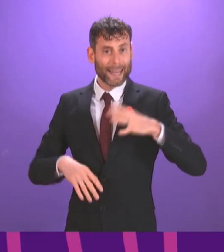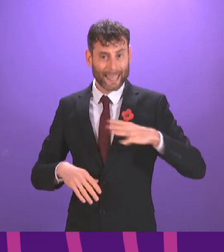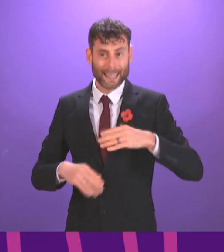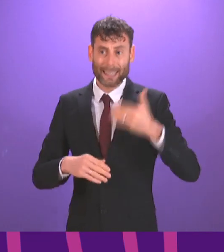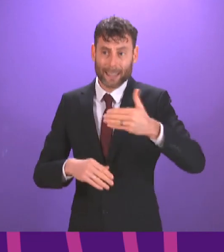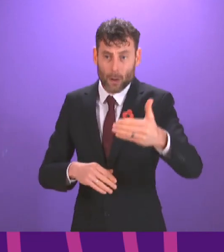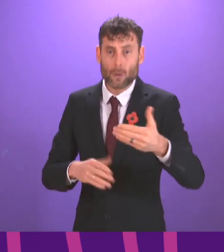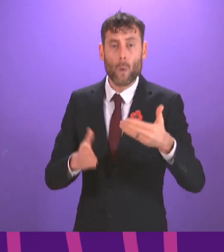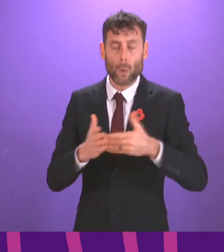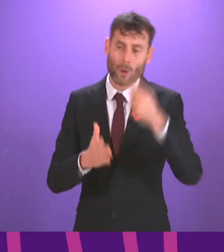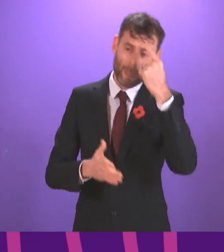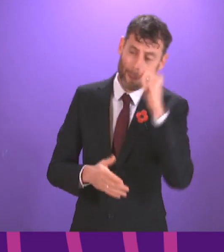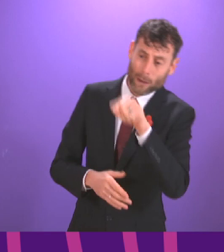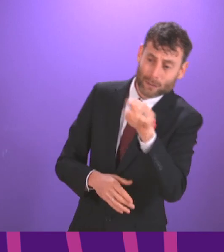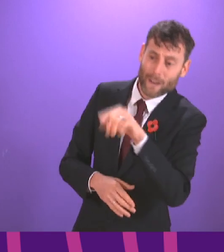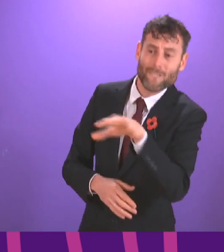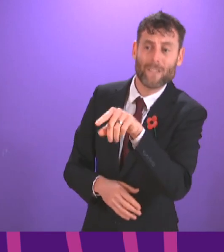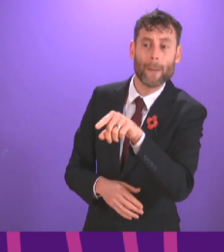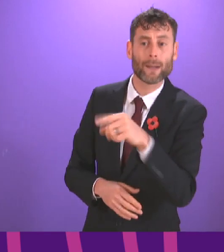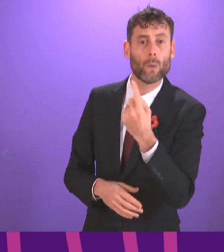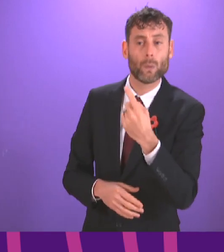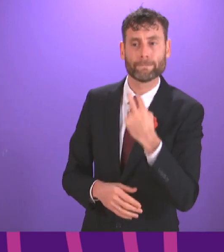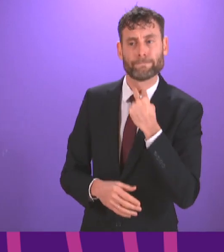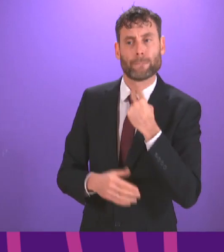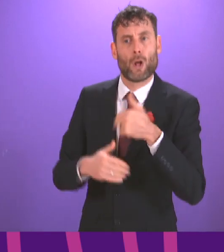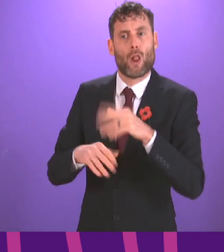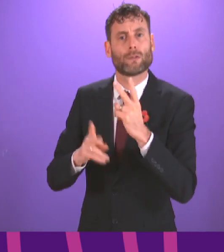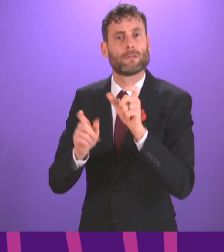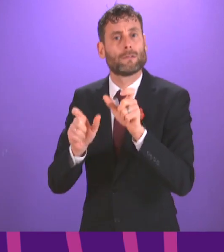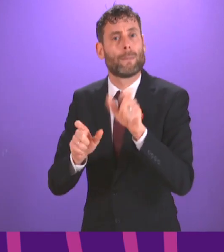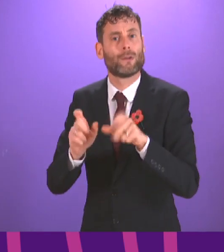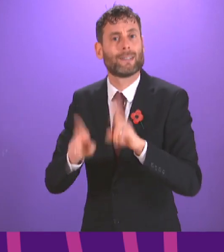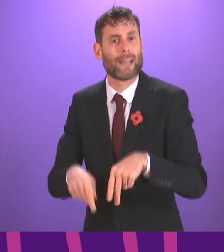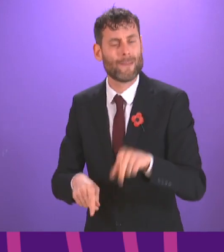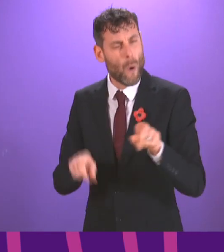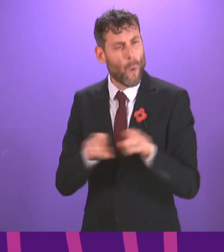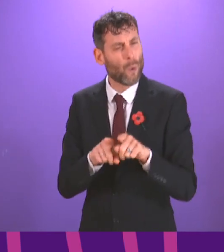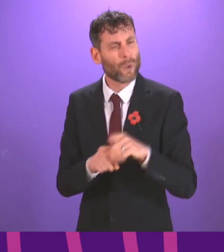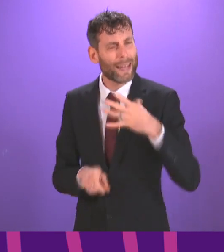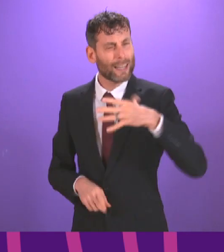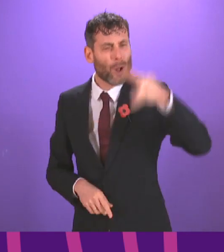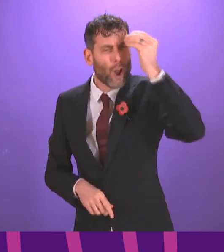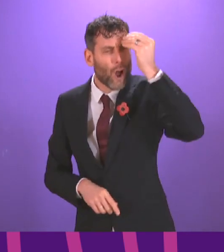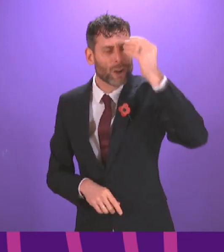families of people who died and so that we learn lessons now that can be applied if the